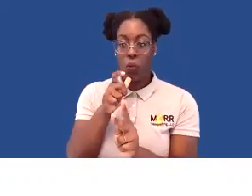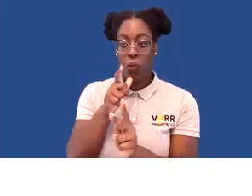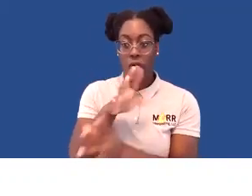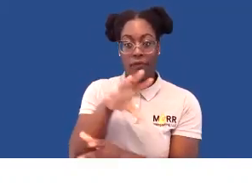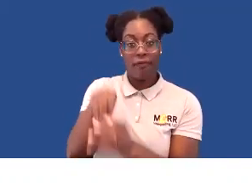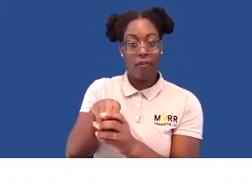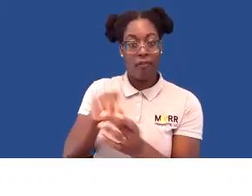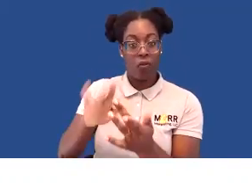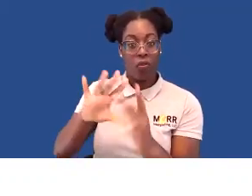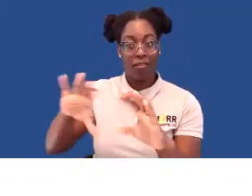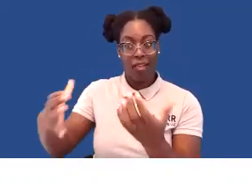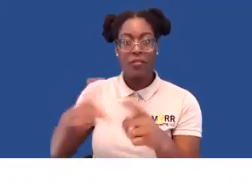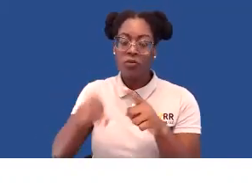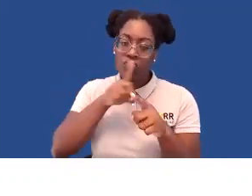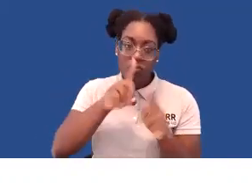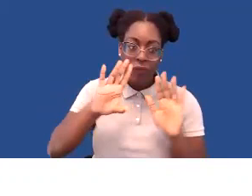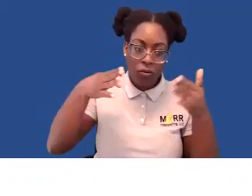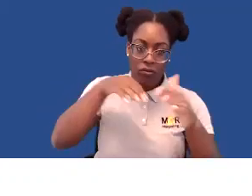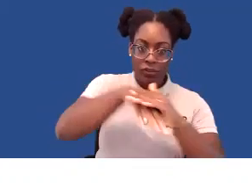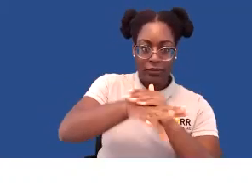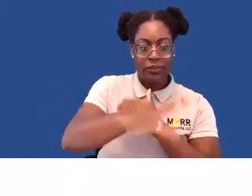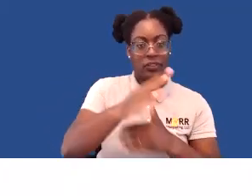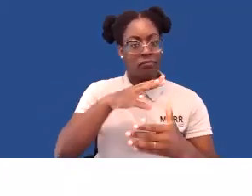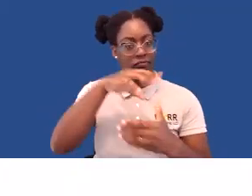And although I'm citing CCCCs here